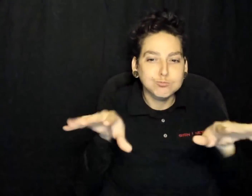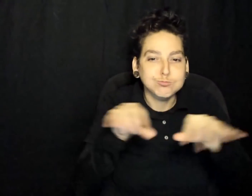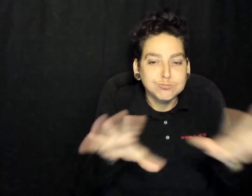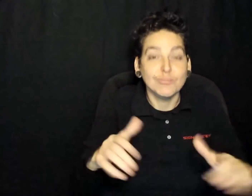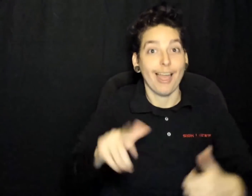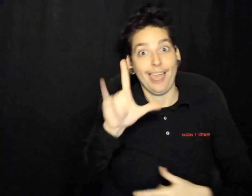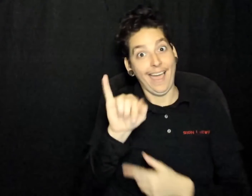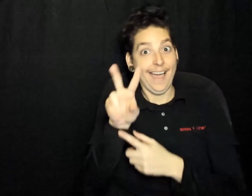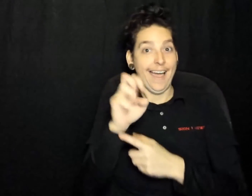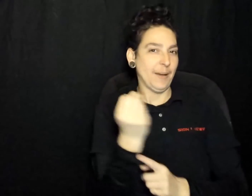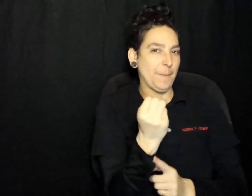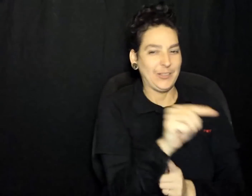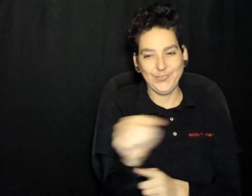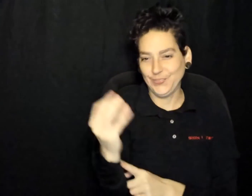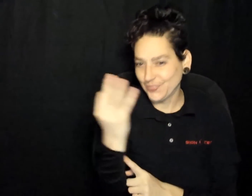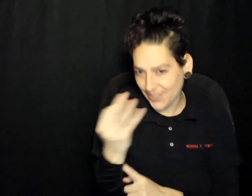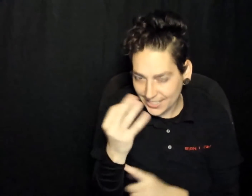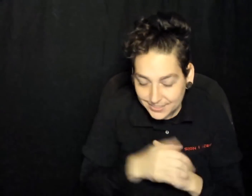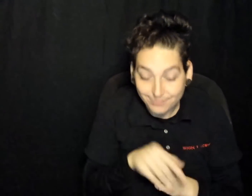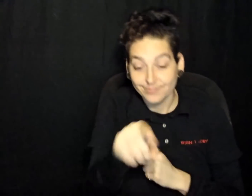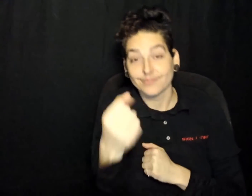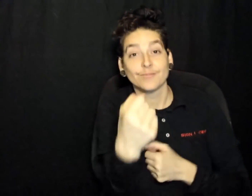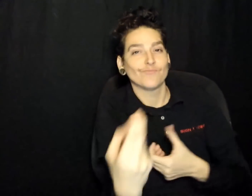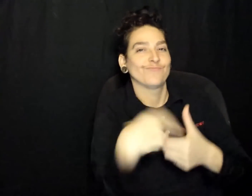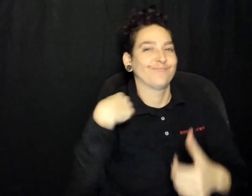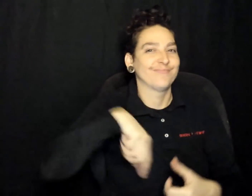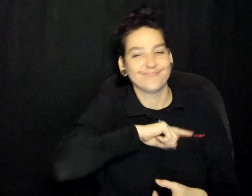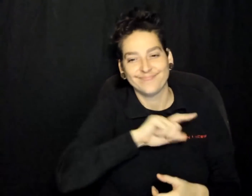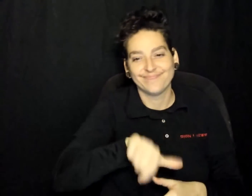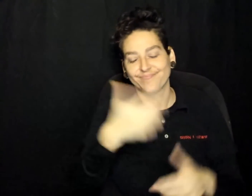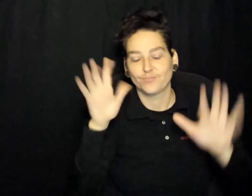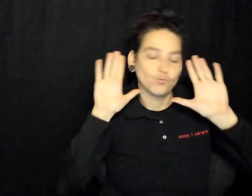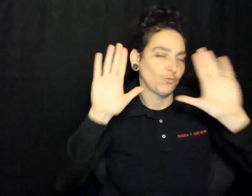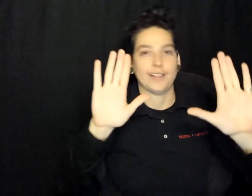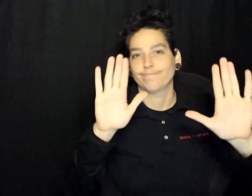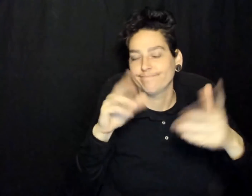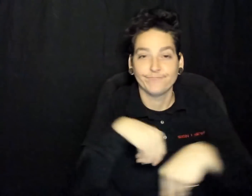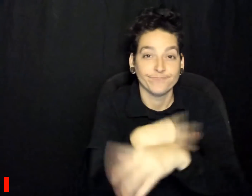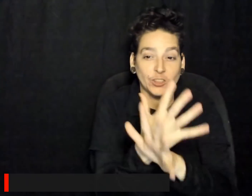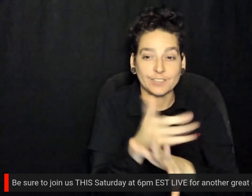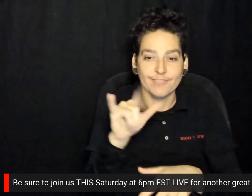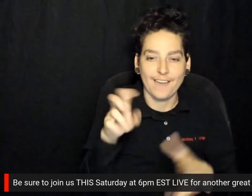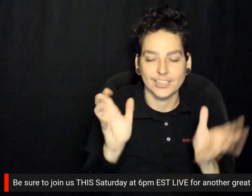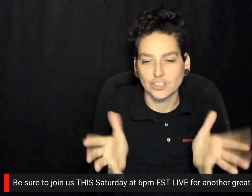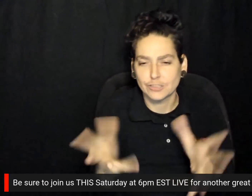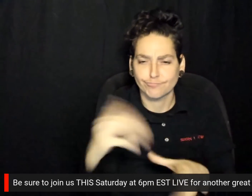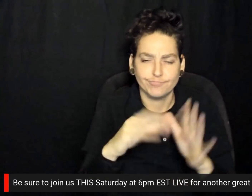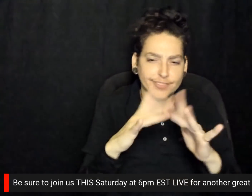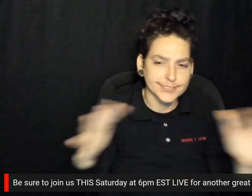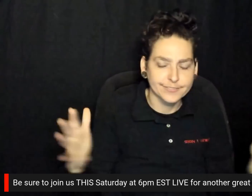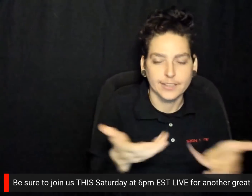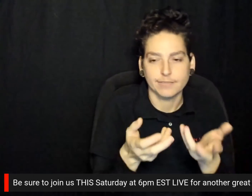updates Monday through Friday then this Saturday at 6 PM Eastern time join us for a live panel of